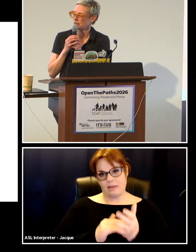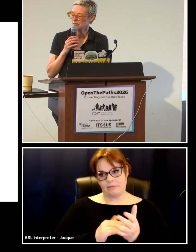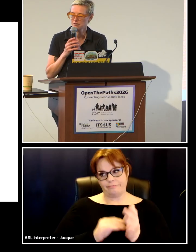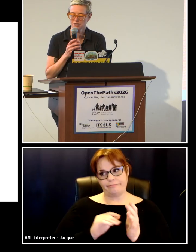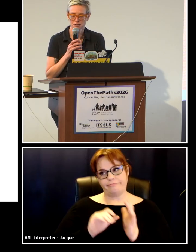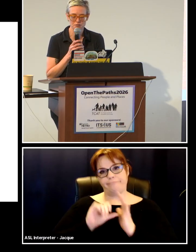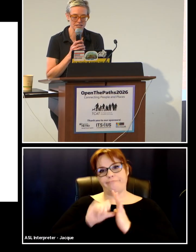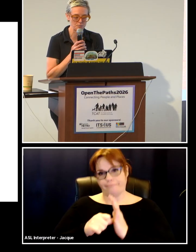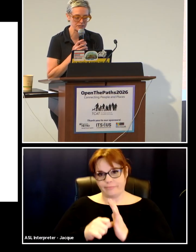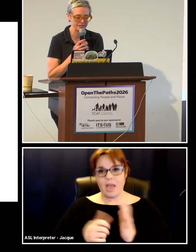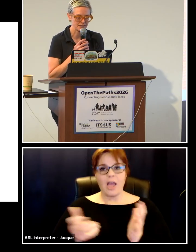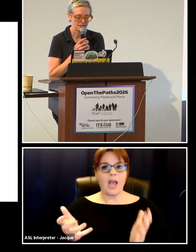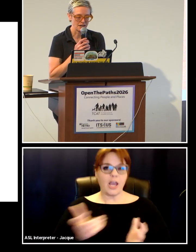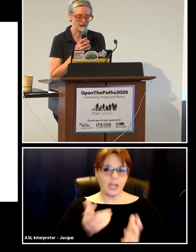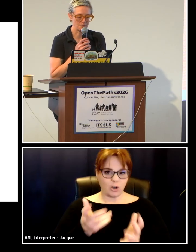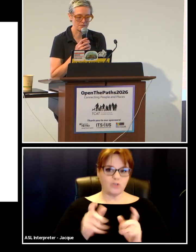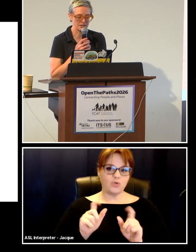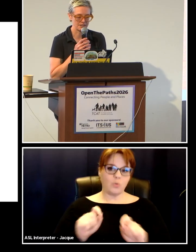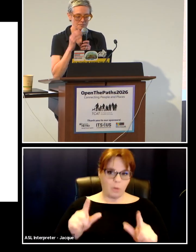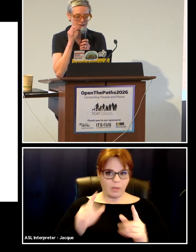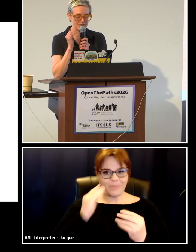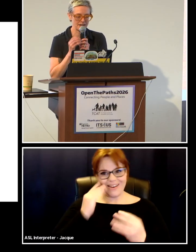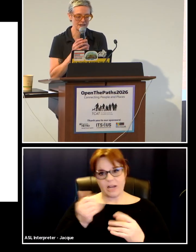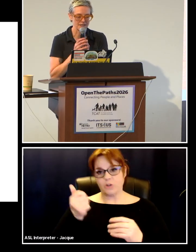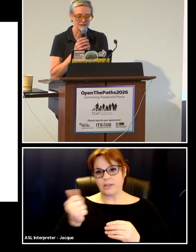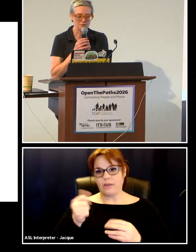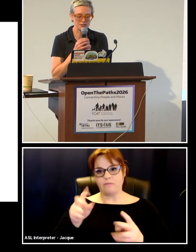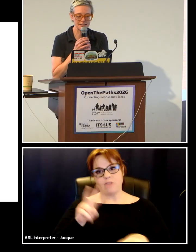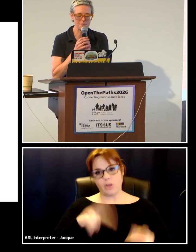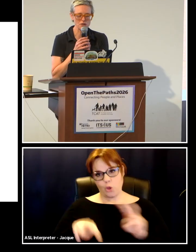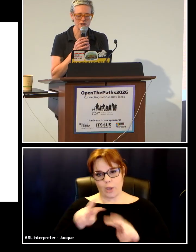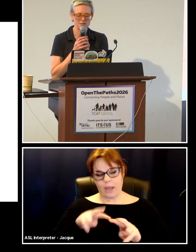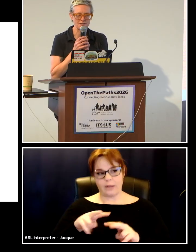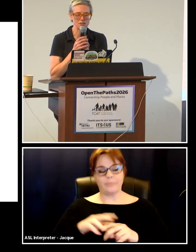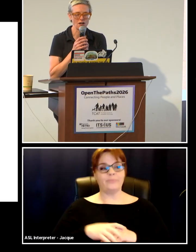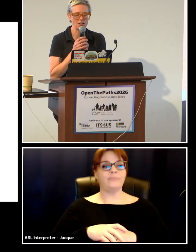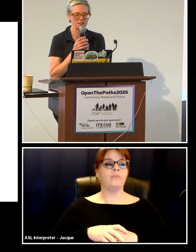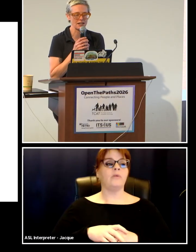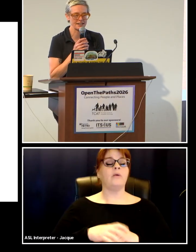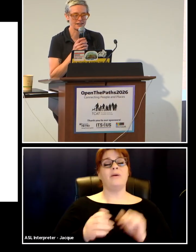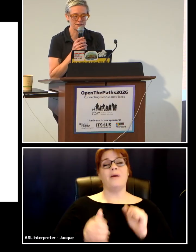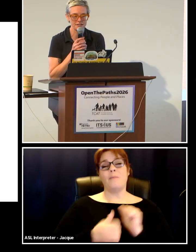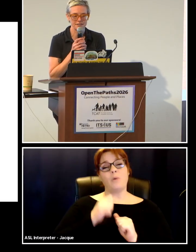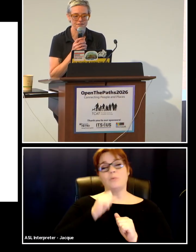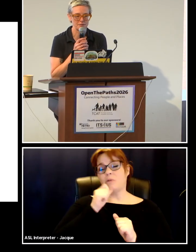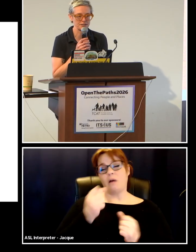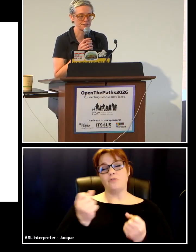to go into it too deeply. Um but uh really most non-drivers are relying on friends and family for